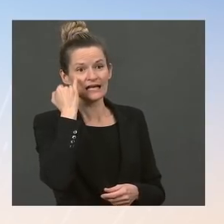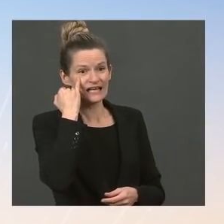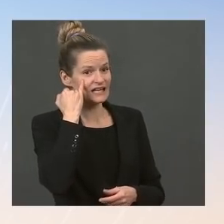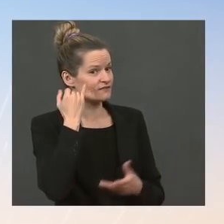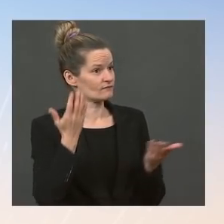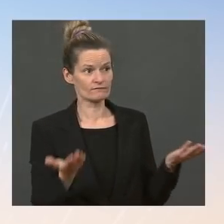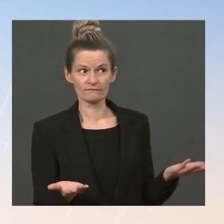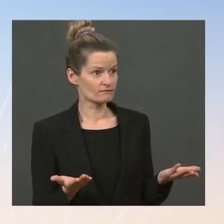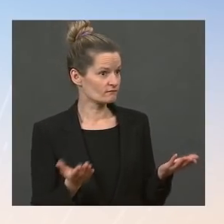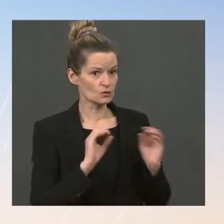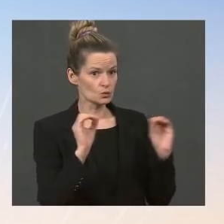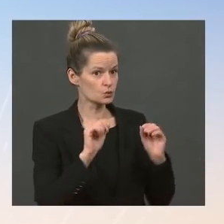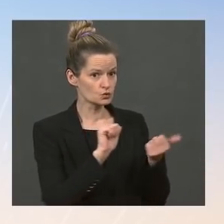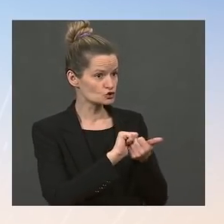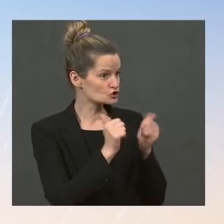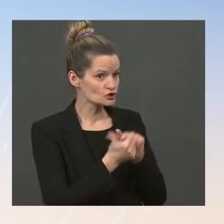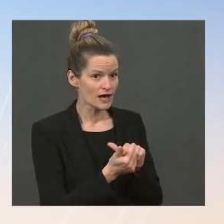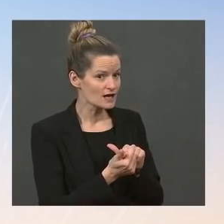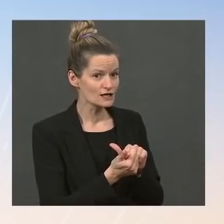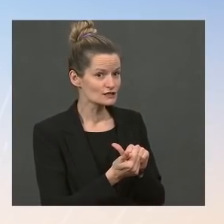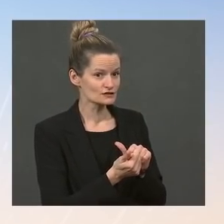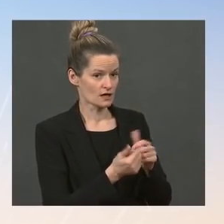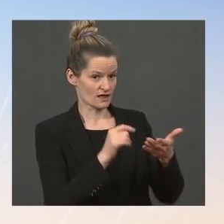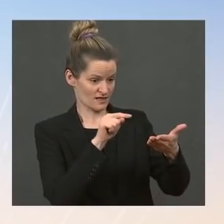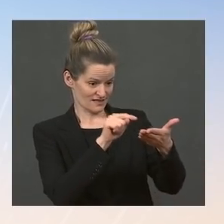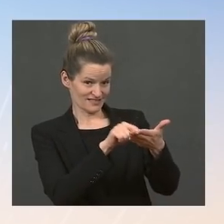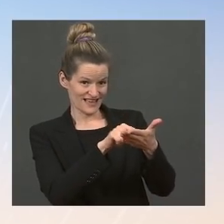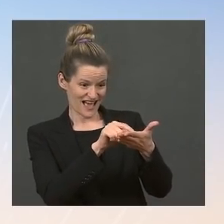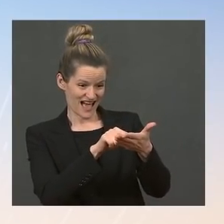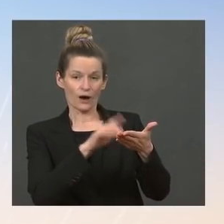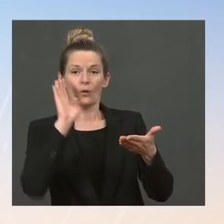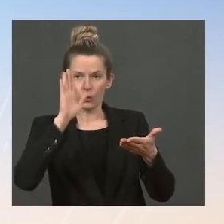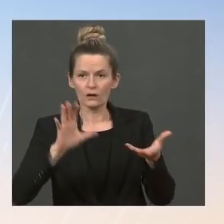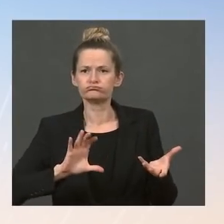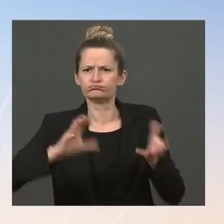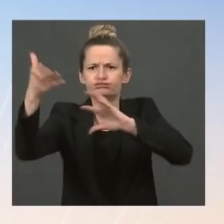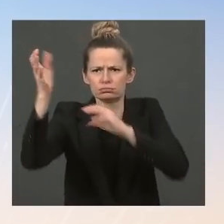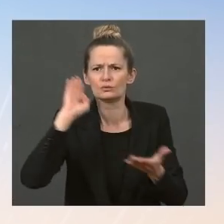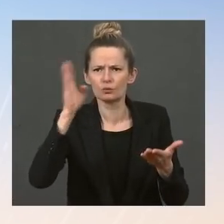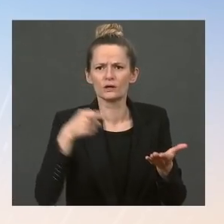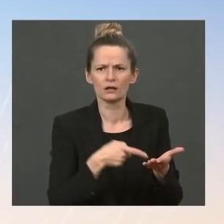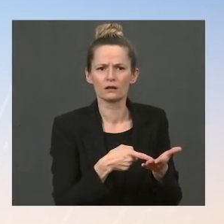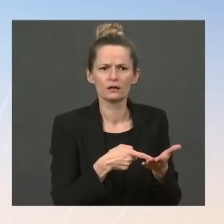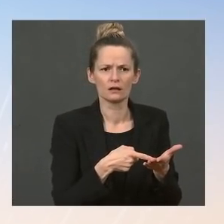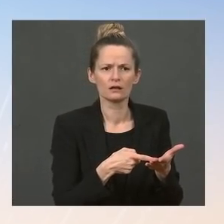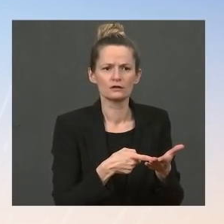We agree with that. And now he's against a vote. So I think when we're looking at politics here,